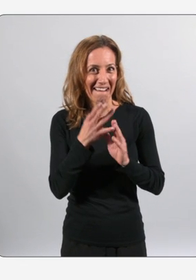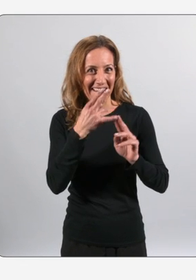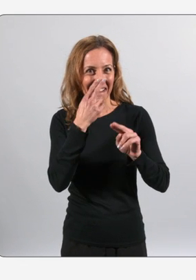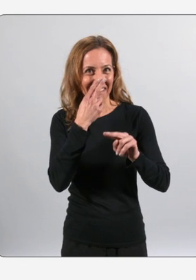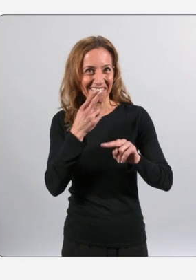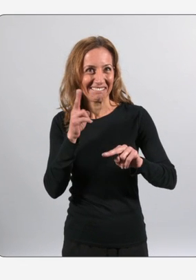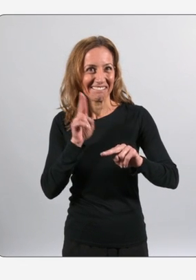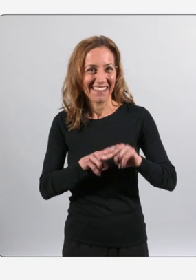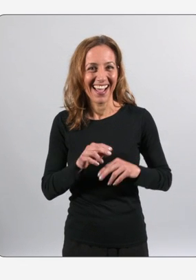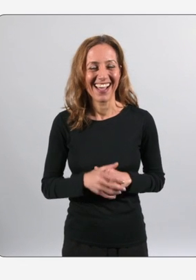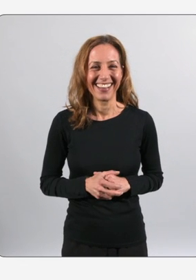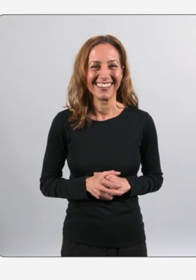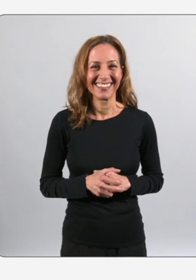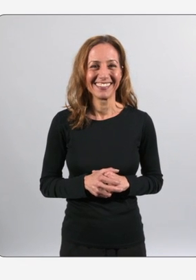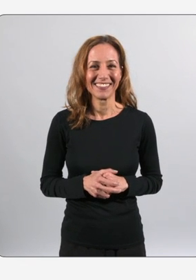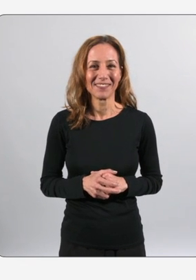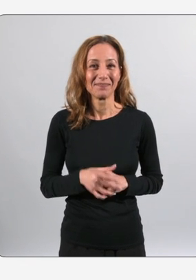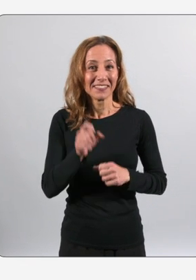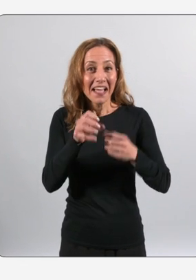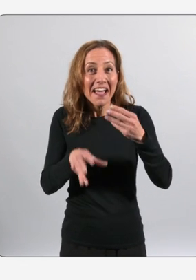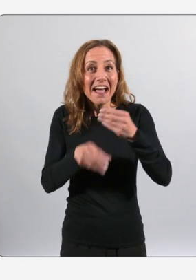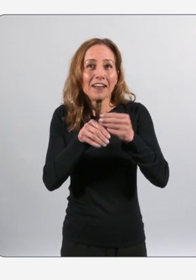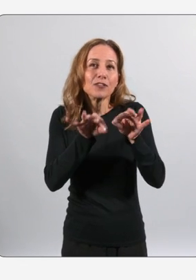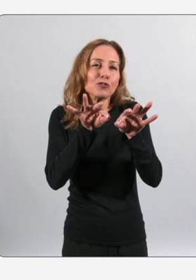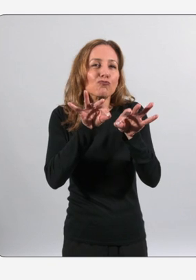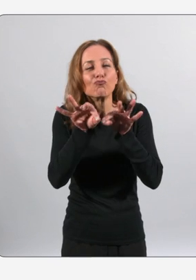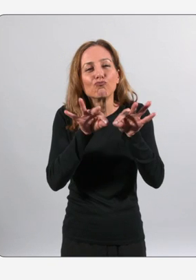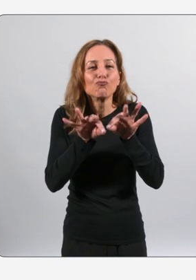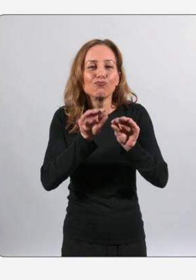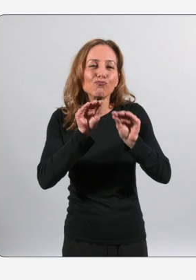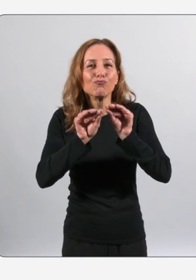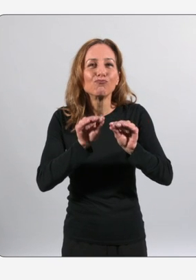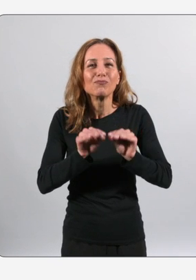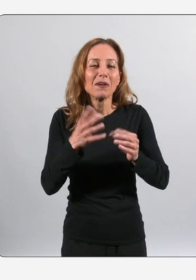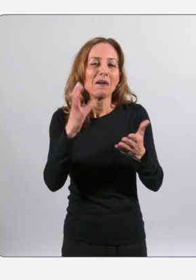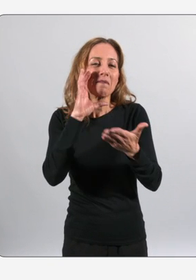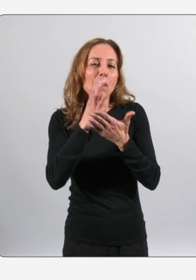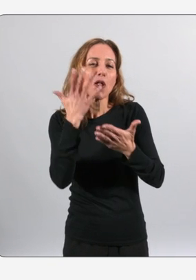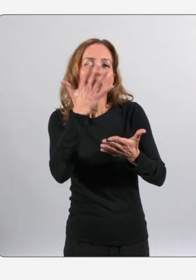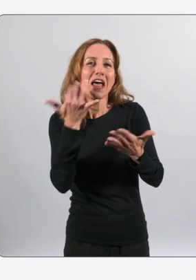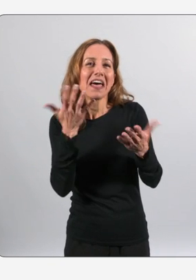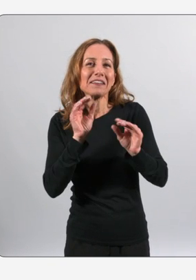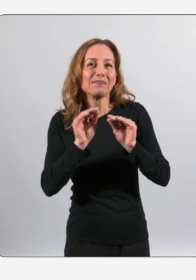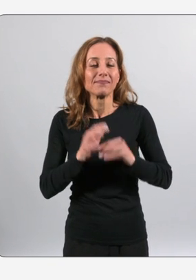You can add in the description of what you want your photo to look like. Let's put this one on a stone